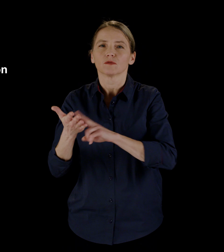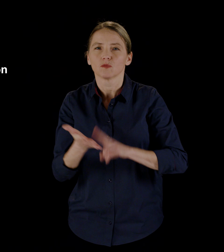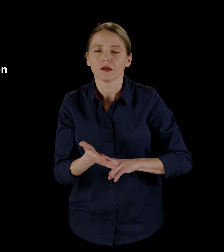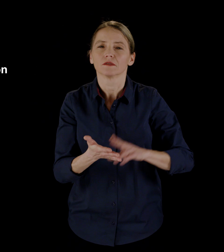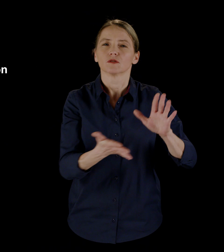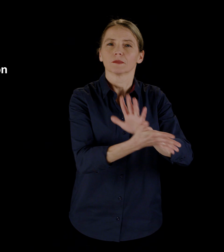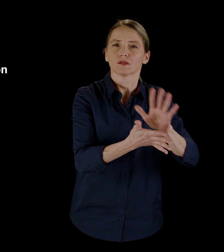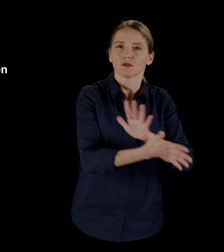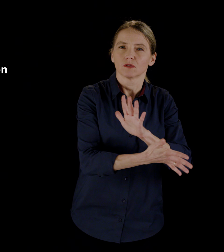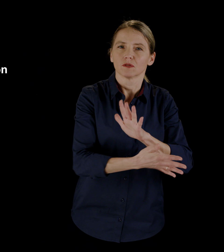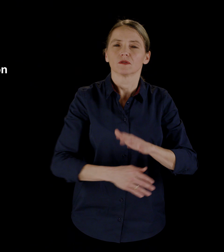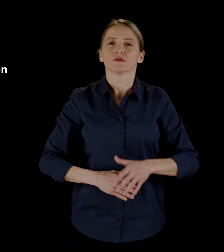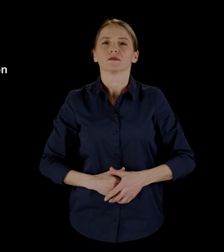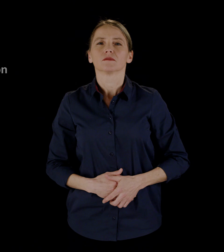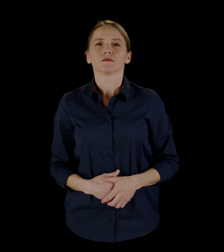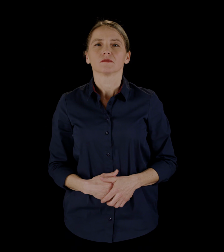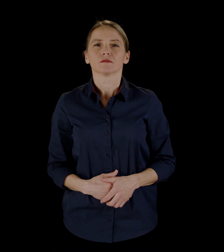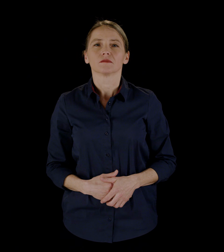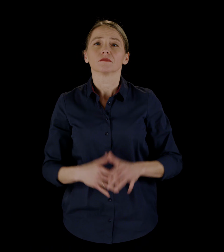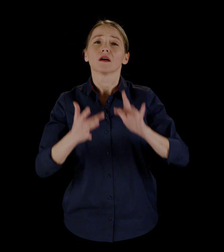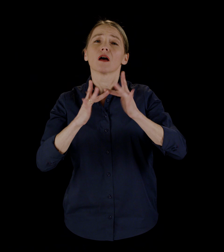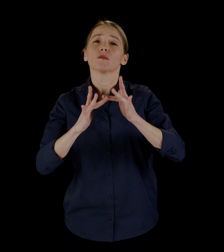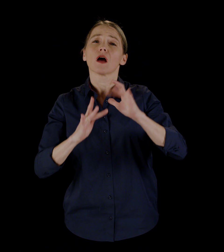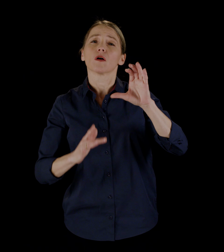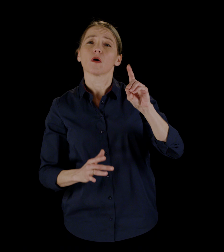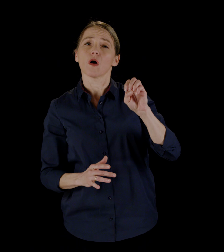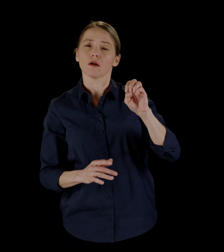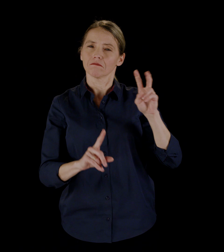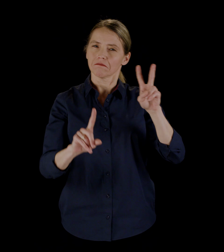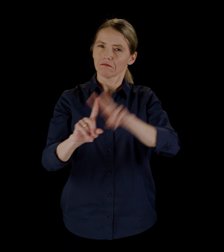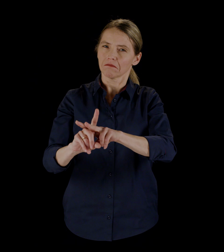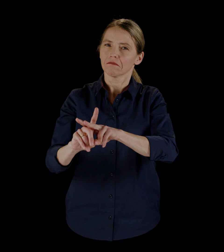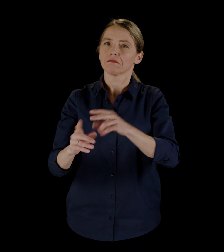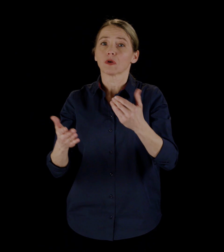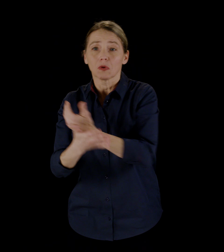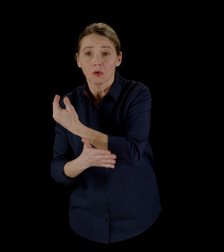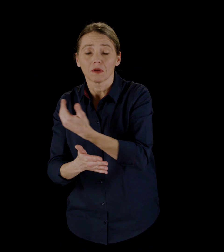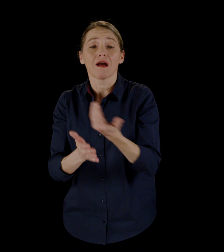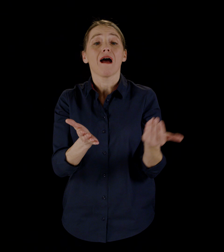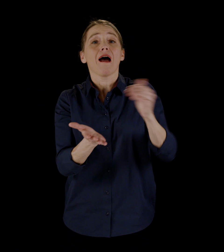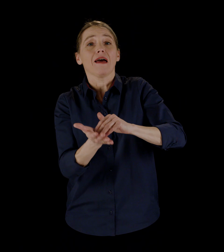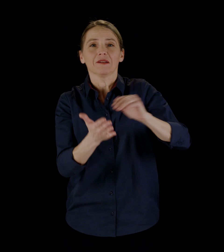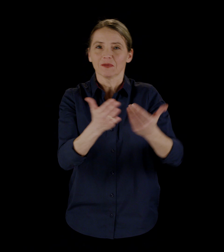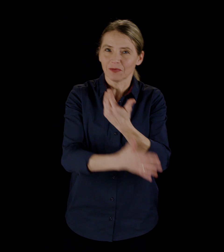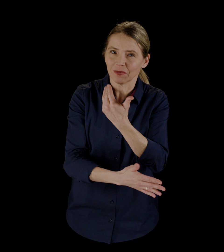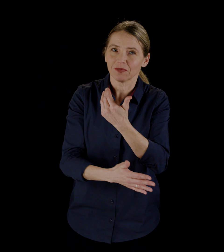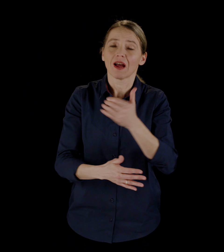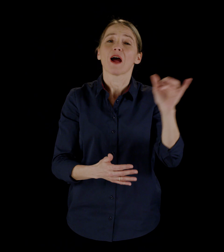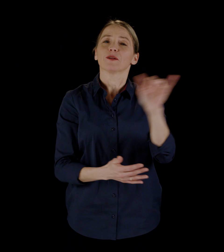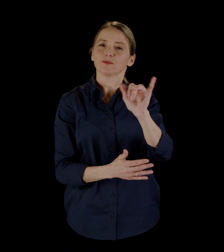Contracts & Documentation The Internet Code applies to new, renewed, or amended contracts.